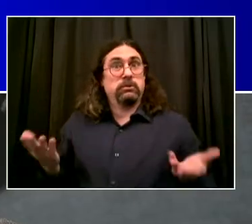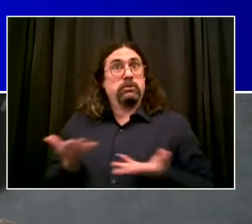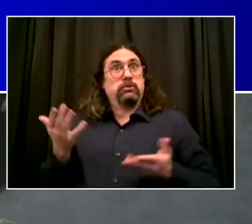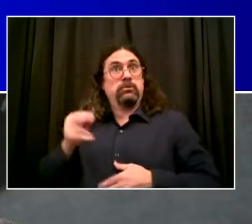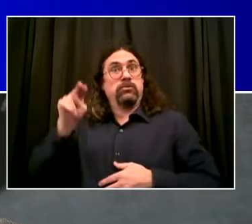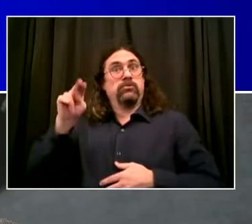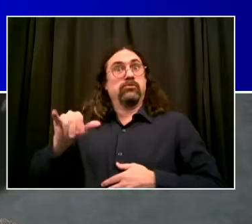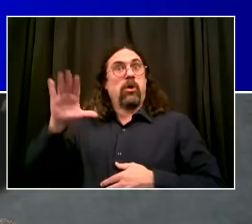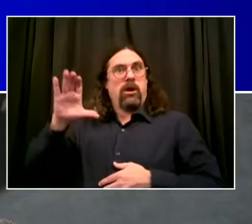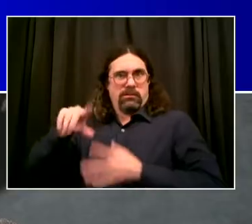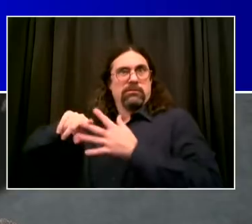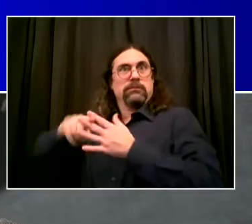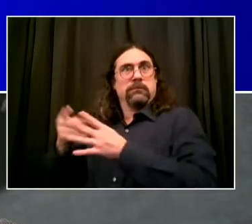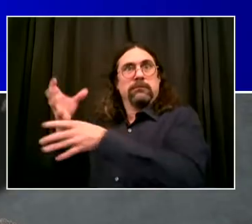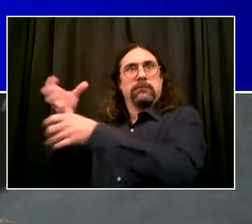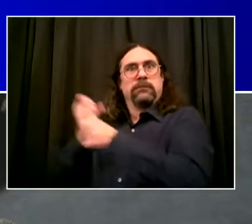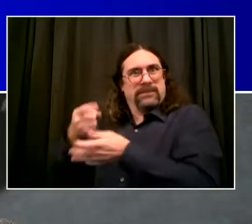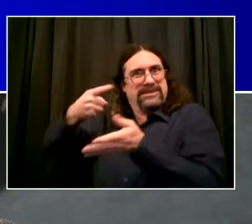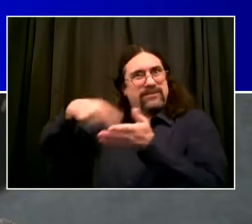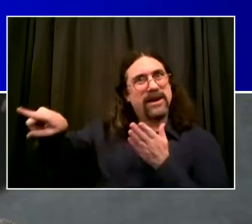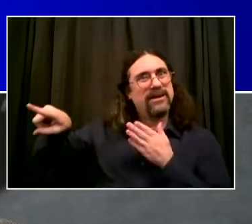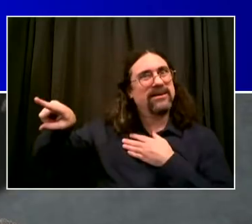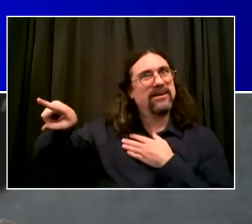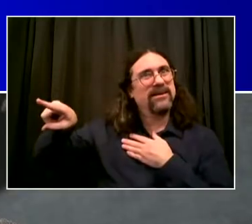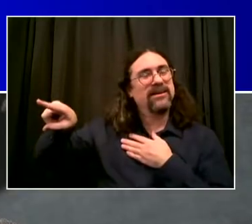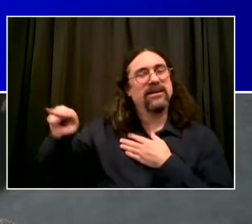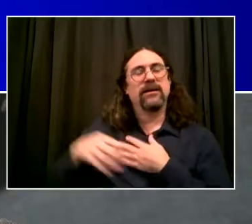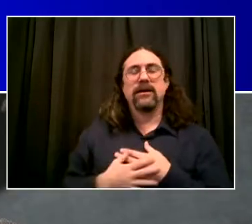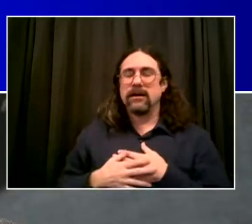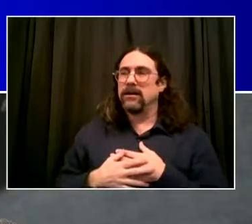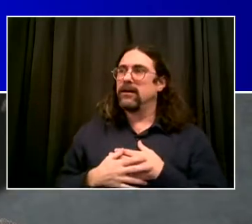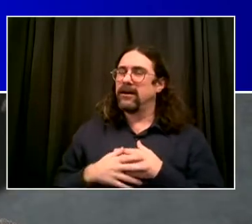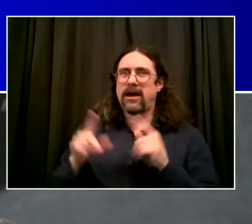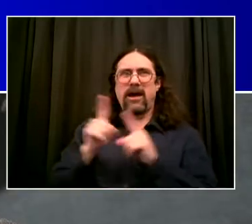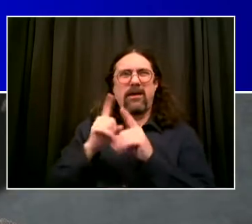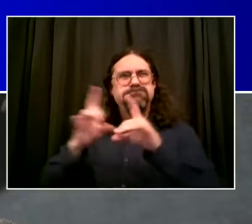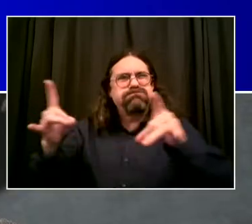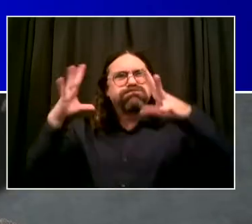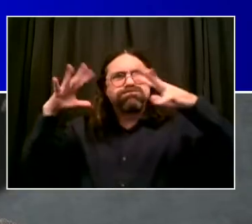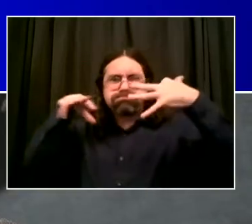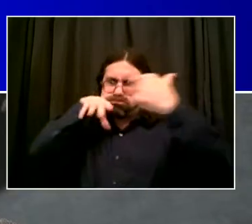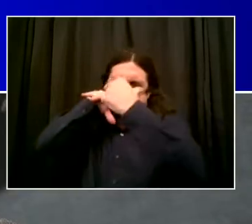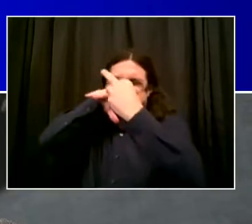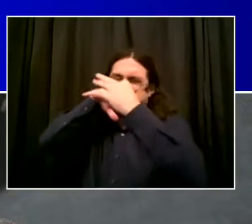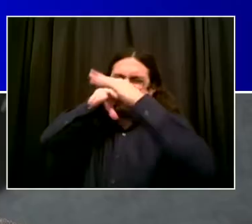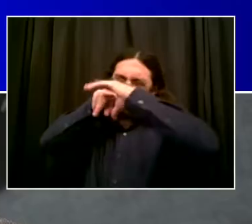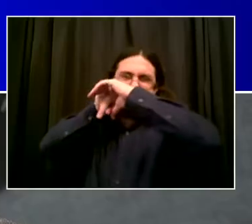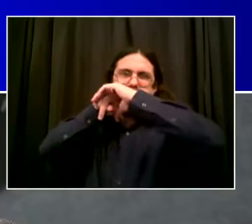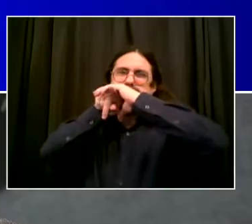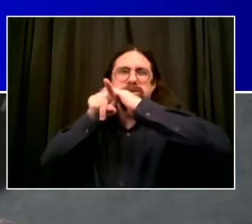VACCINE ARRIVING ISISLE CAR WE WILL RETURN TO NORMALCY THAT'S UNLIKE THE